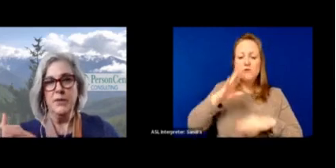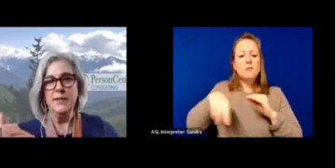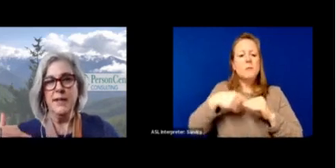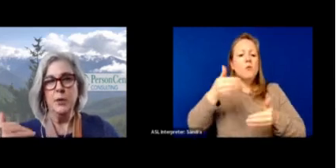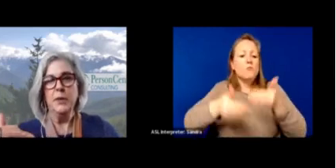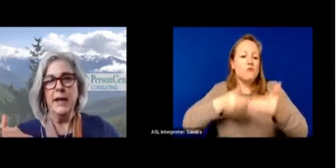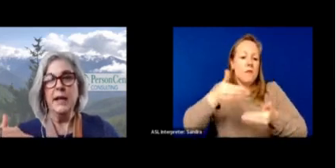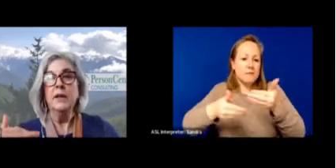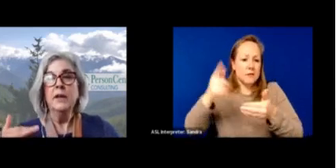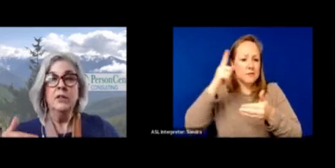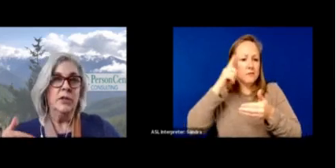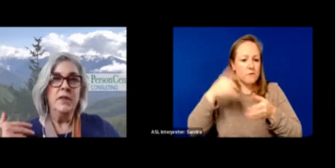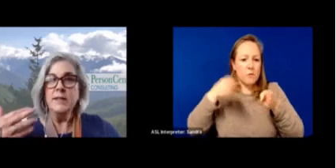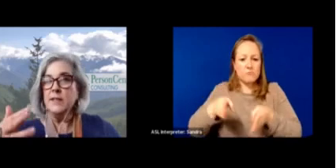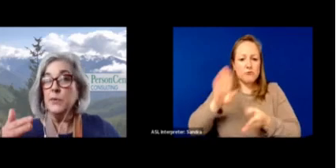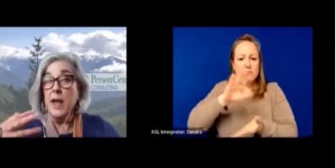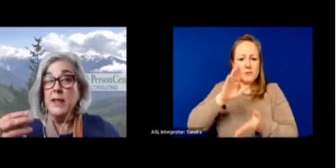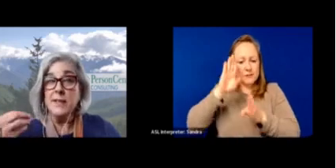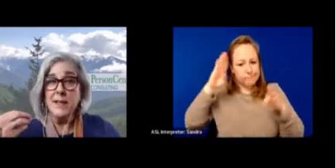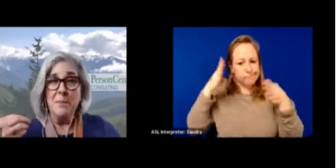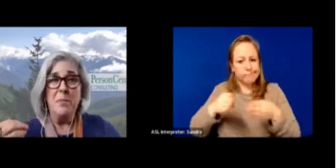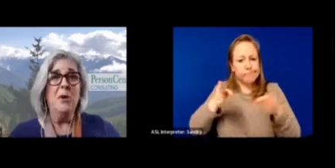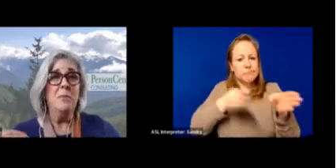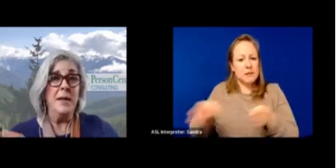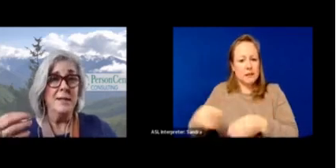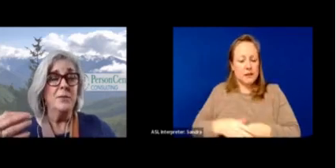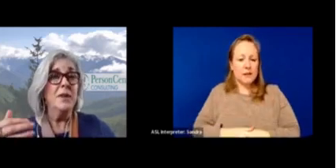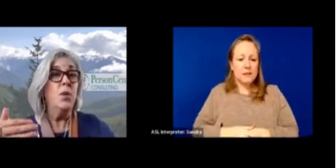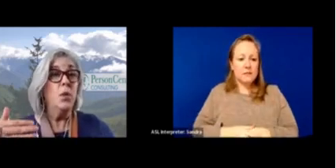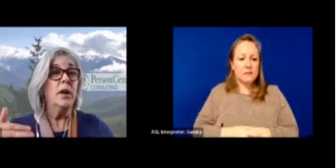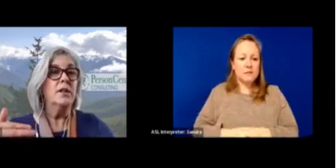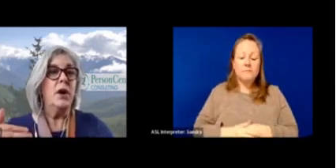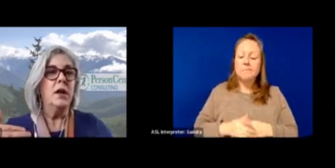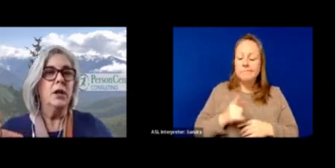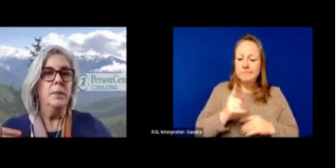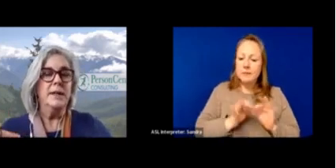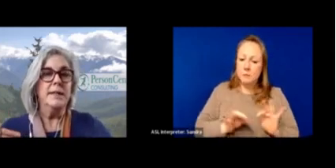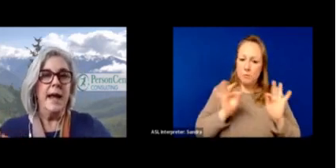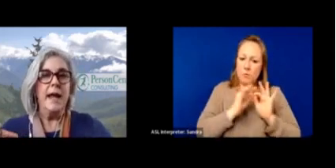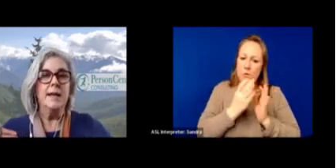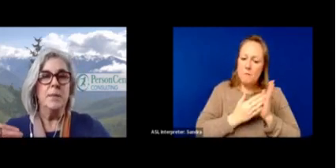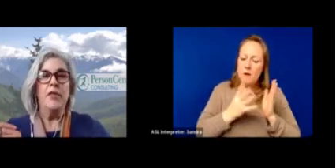is about the process. So we have to provide necessary information to support informed choices and